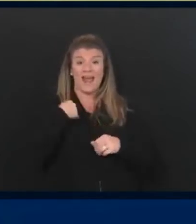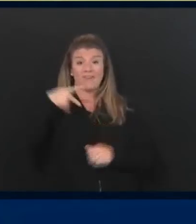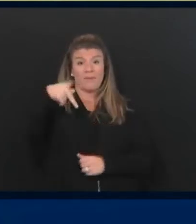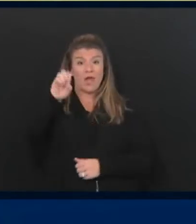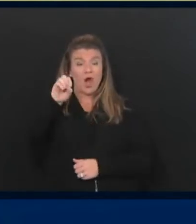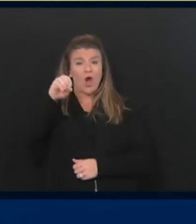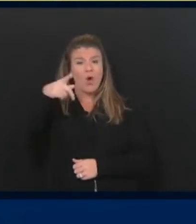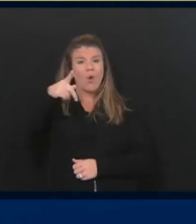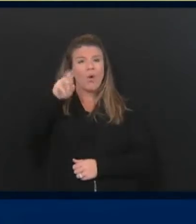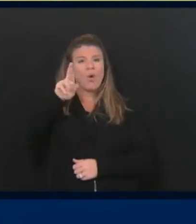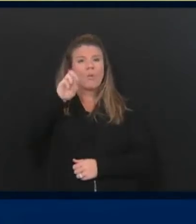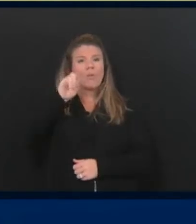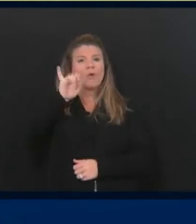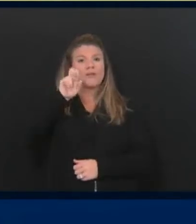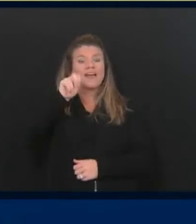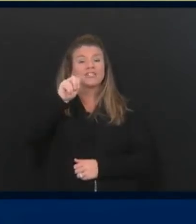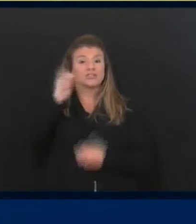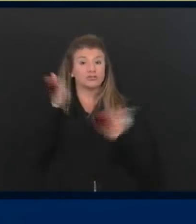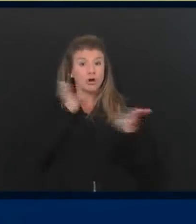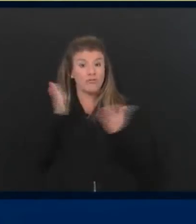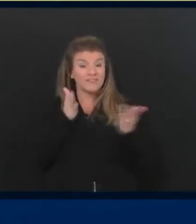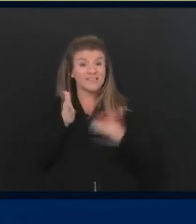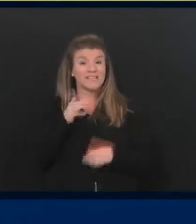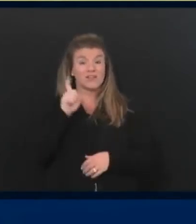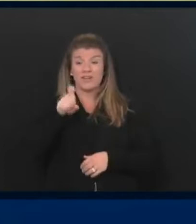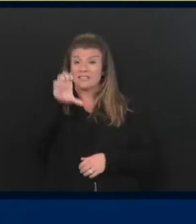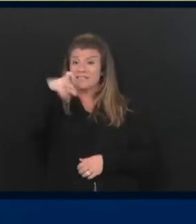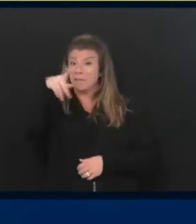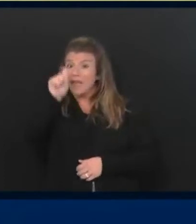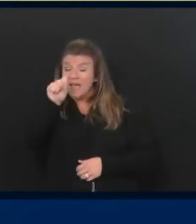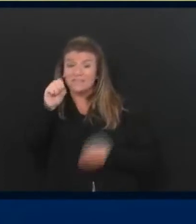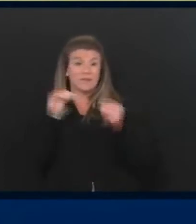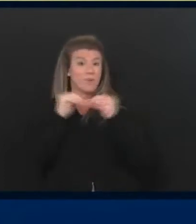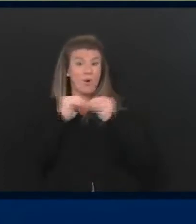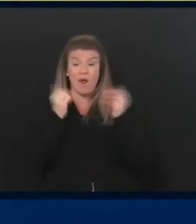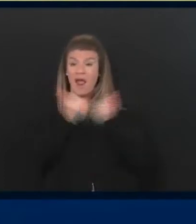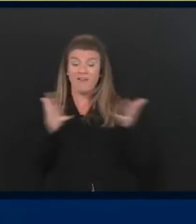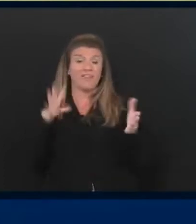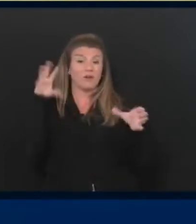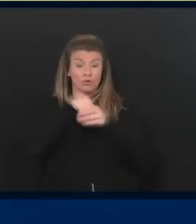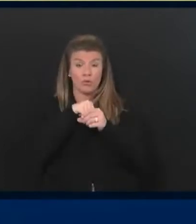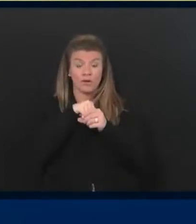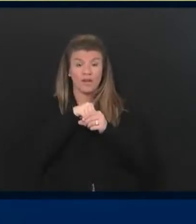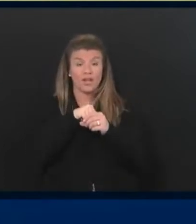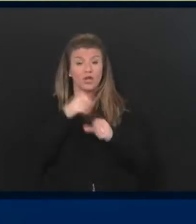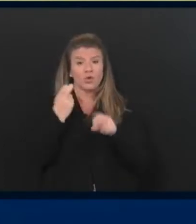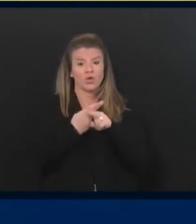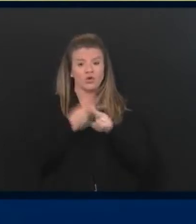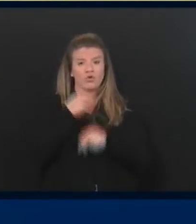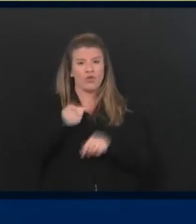LEGAL ADVOCACY, SAFETY PLANNING, ACCESSING DOMESTIC VIOLENCE PROTECTION ORDERS, CHILDREN'S SERVICES, AND MORE.